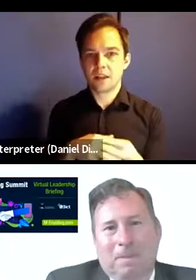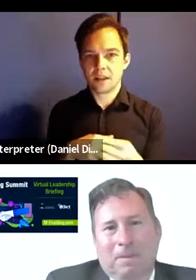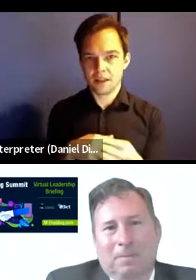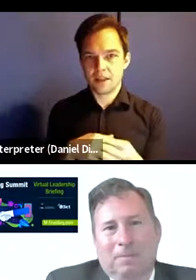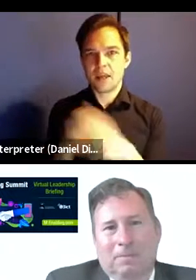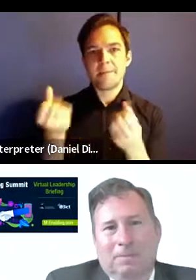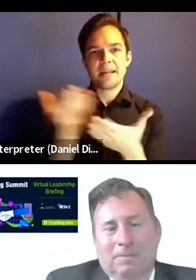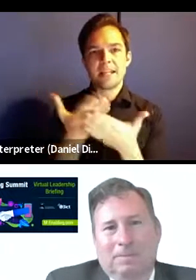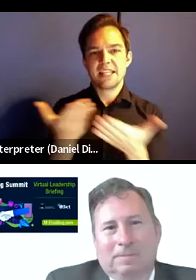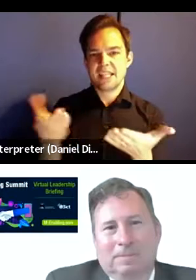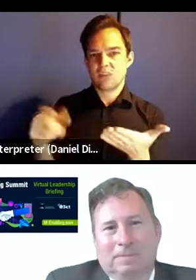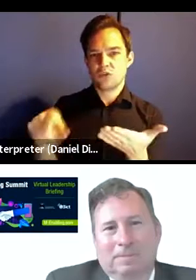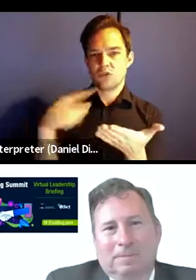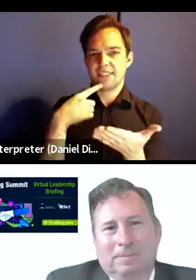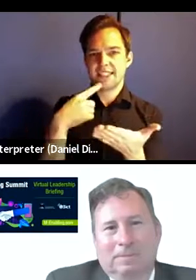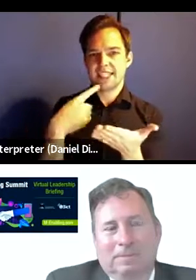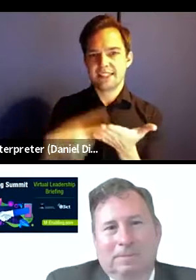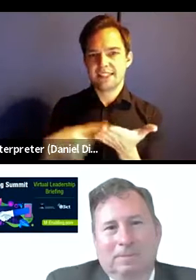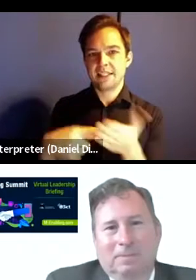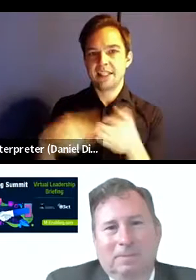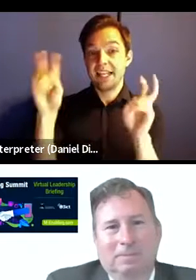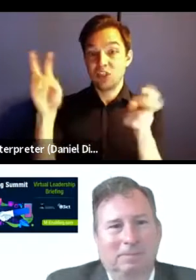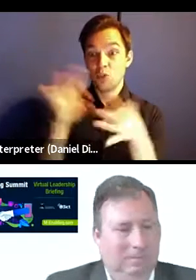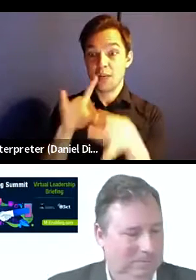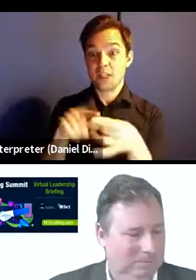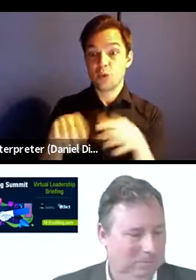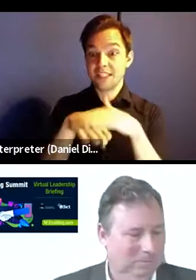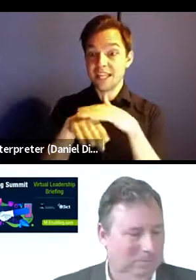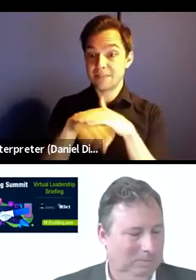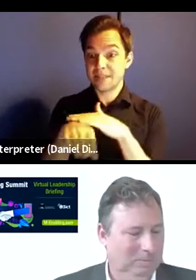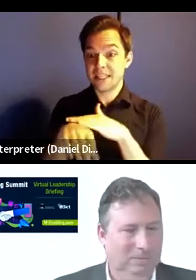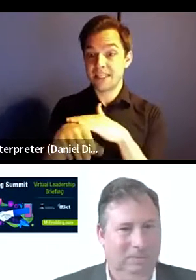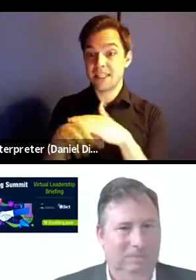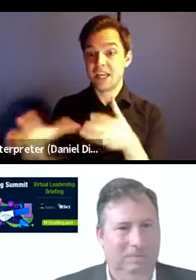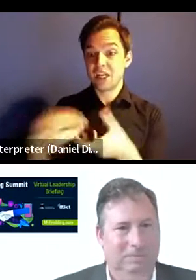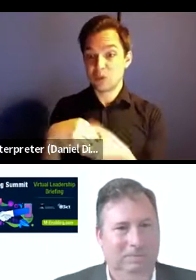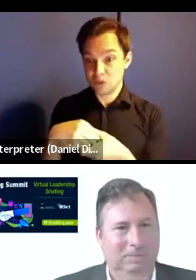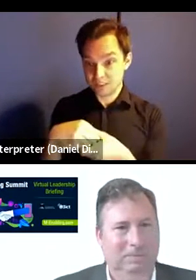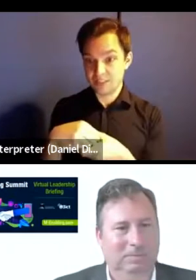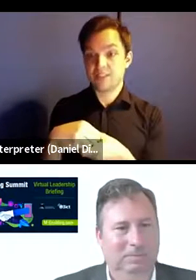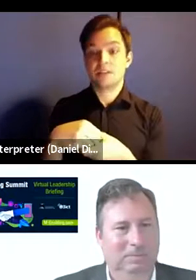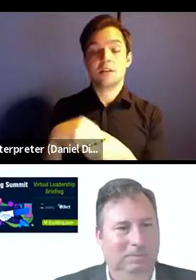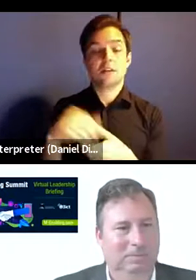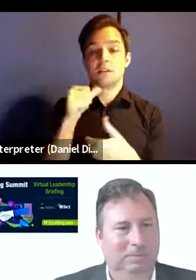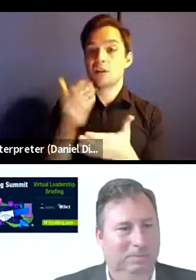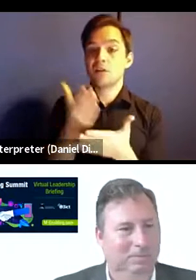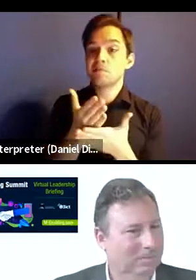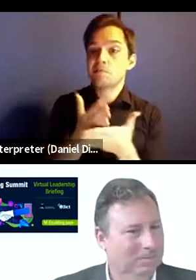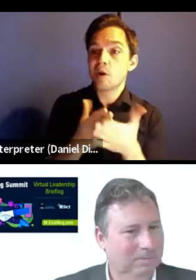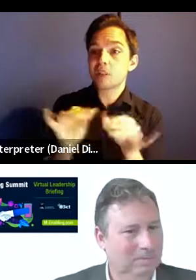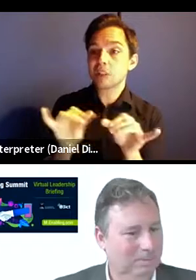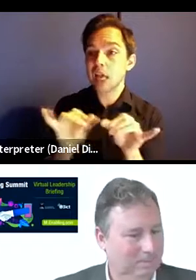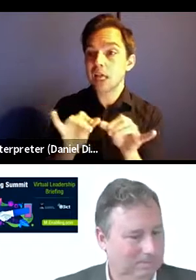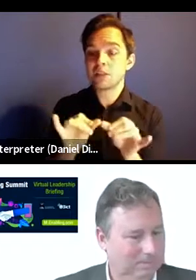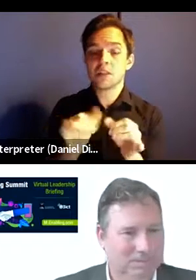is the issue of accessibility and inclusion, it is not in parcel sizes to small agendas.